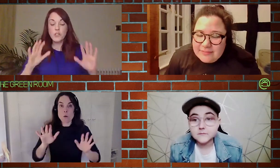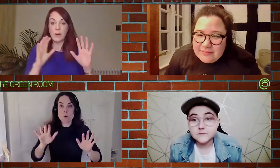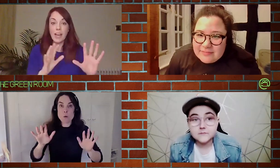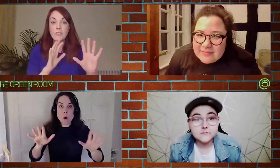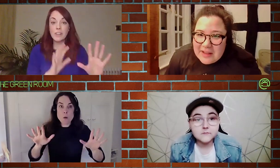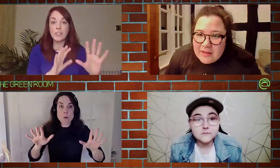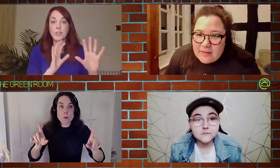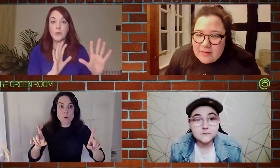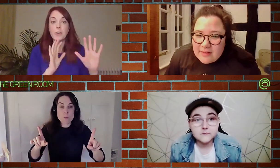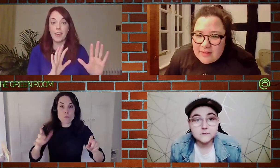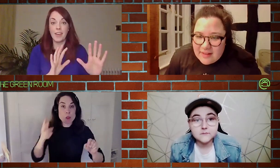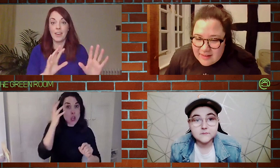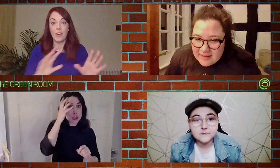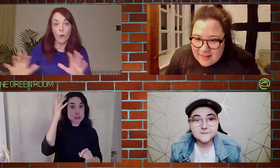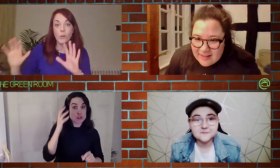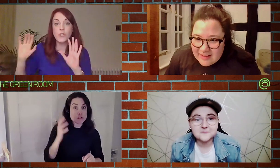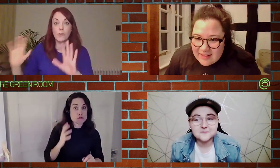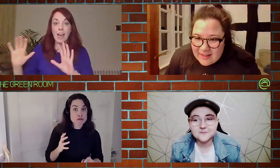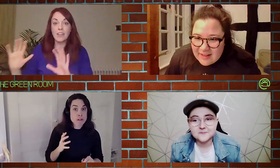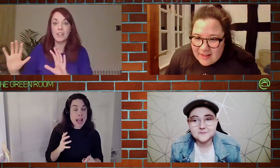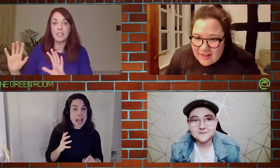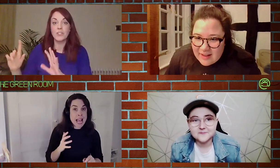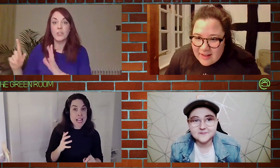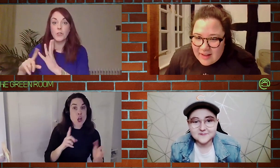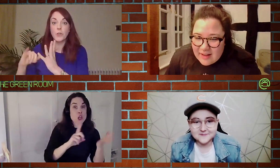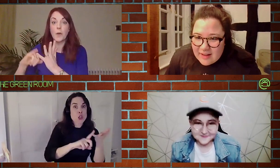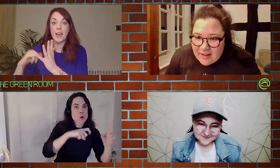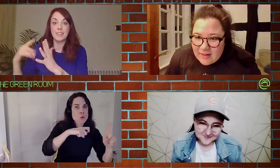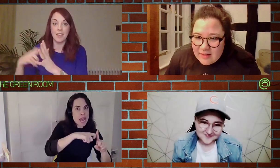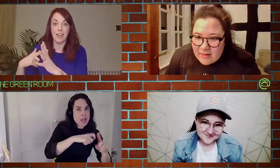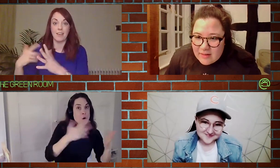Drag Race UK or Drag Race USA?